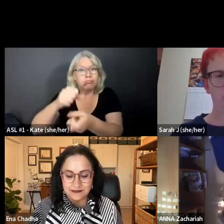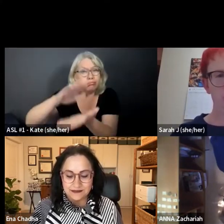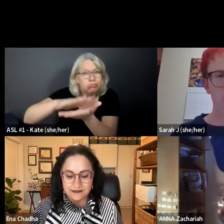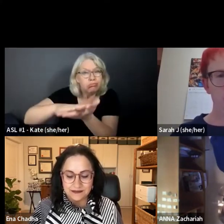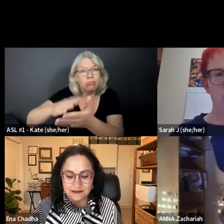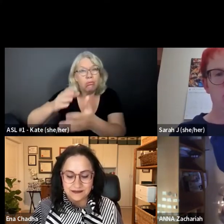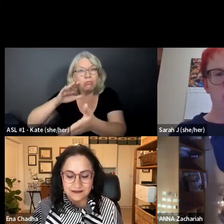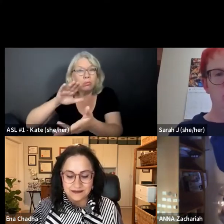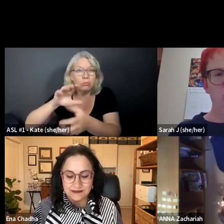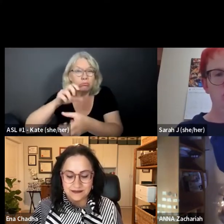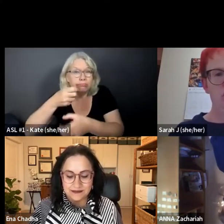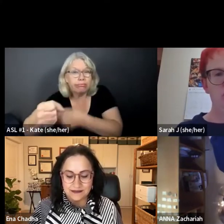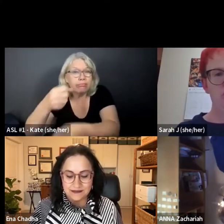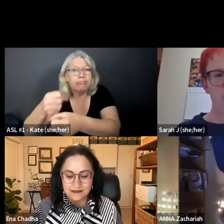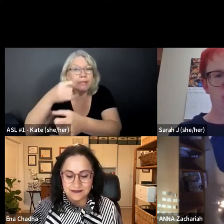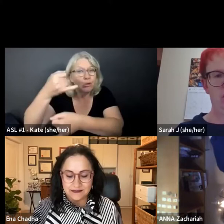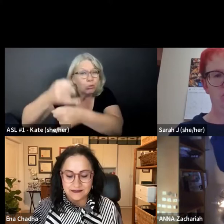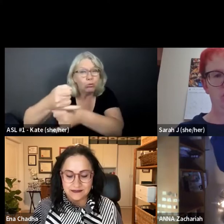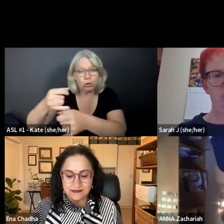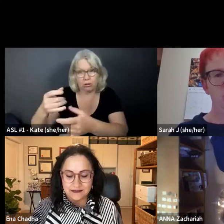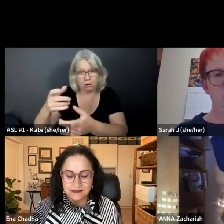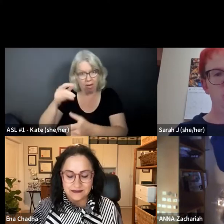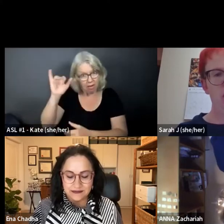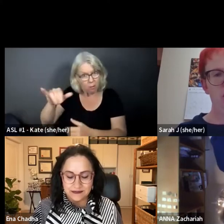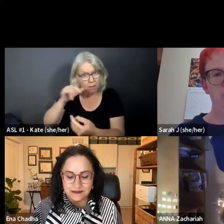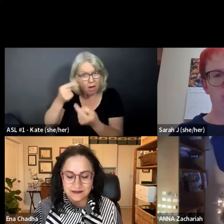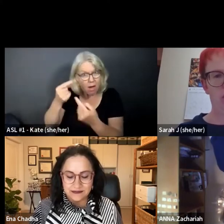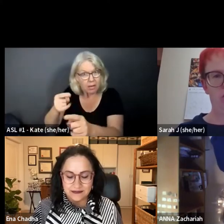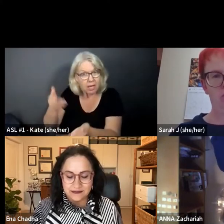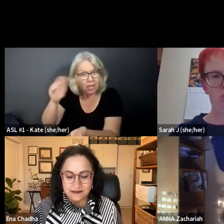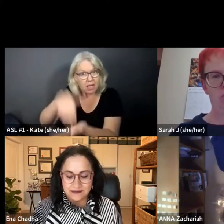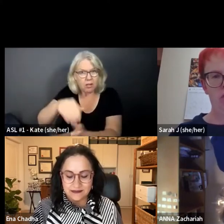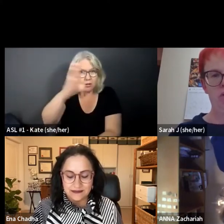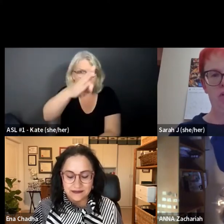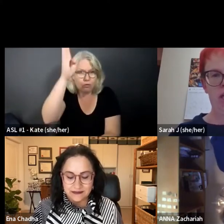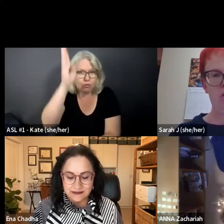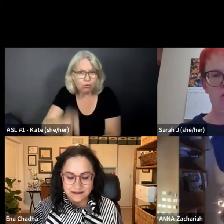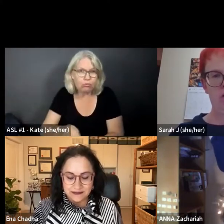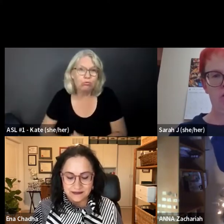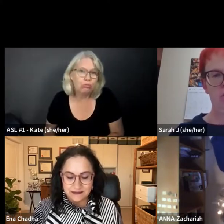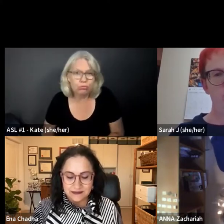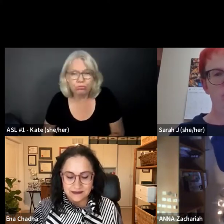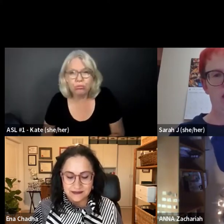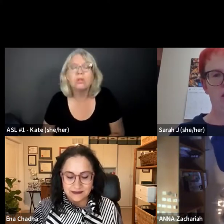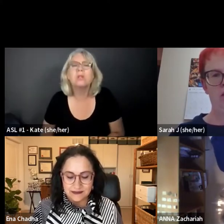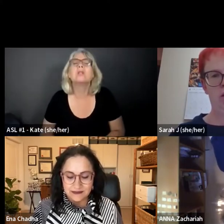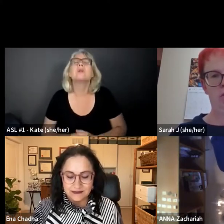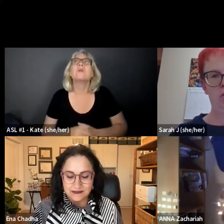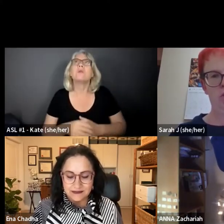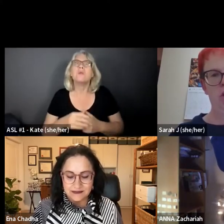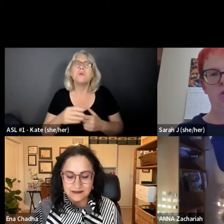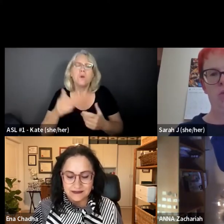WHEN THERE IS CHANGE, THEN WE CAN FORGIVE. TOGETHER WE CAN HEAL.